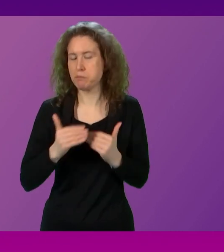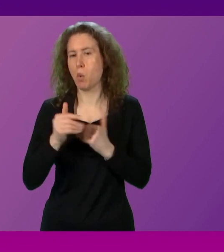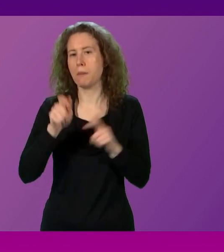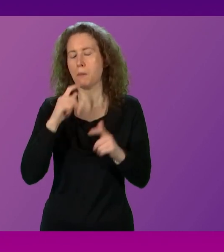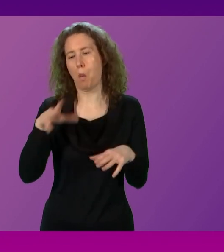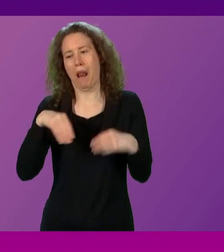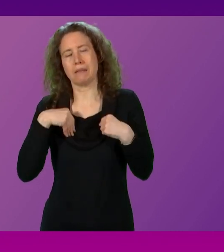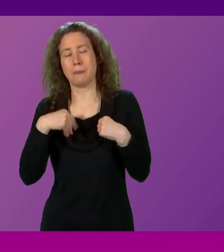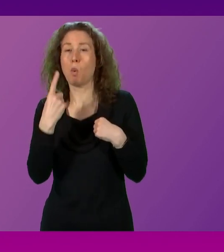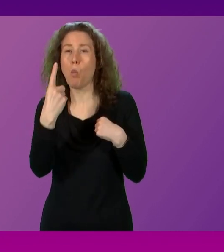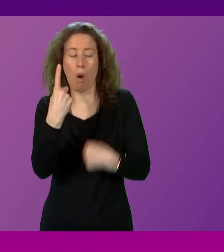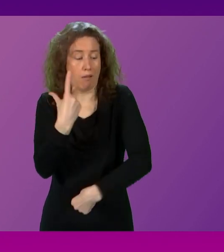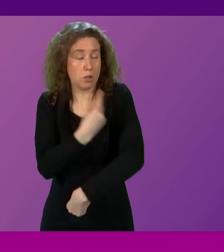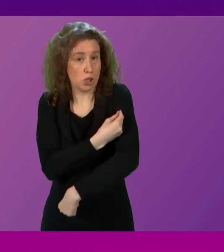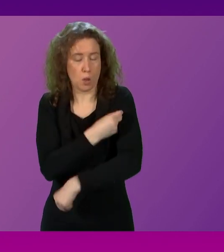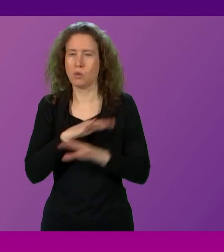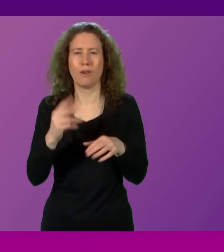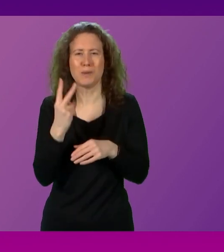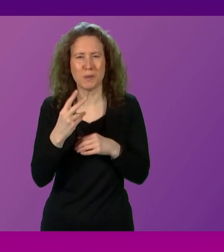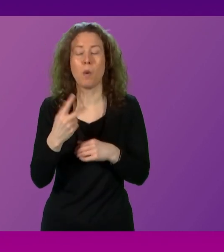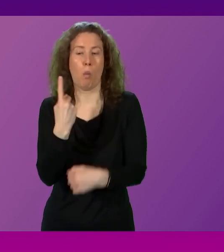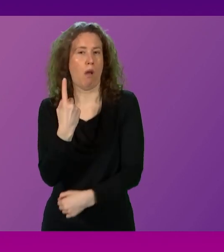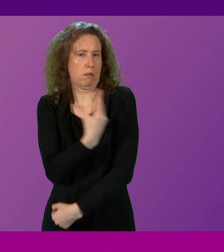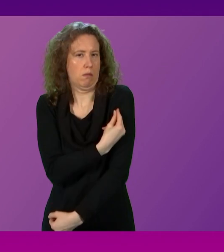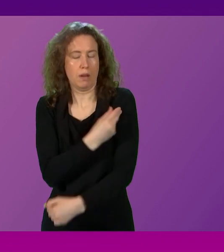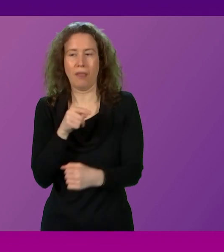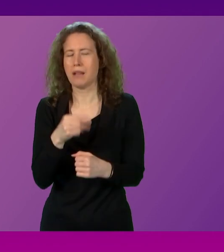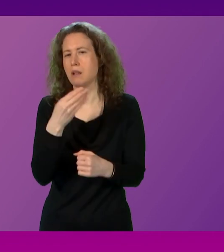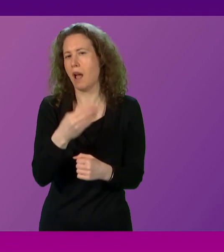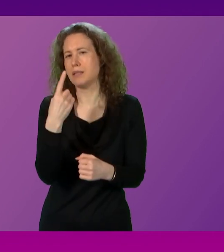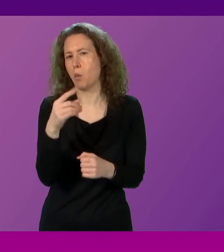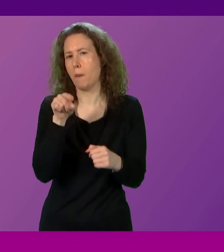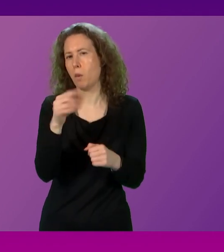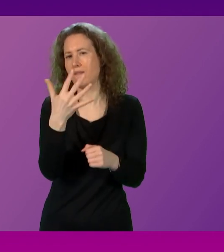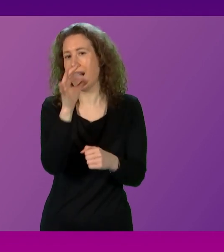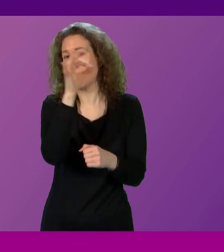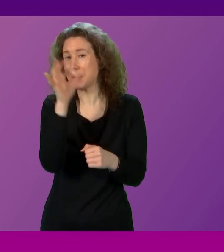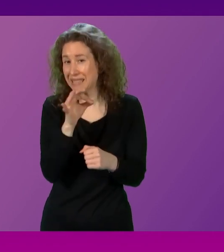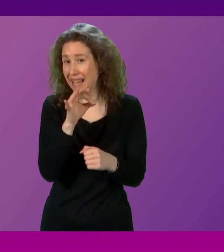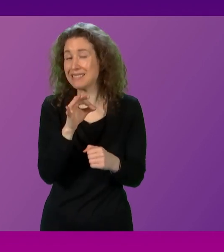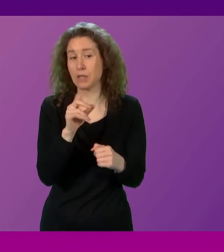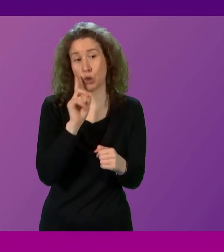One-dose HPV vaccine uptake is currently 91.5 per cent for girls in secondary 4